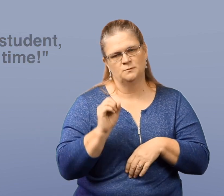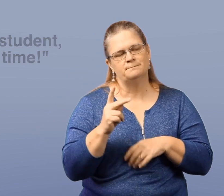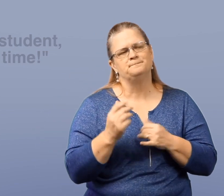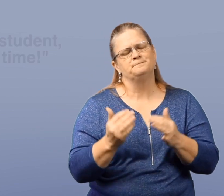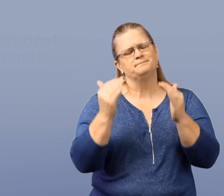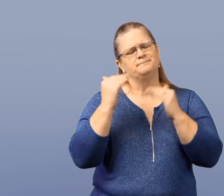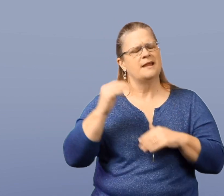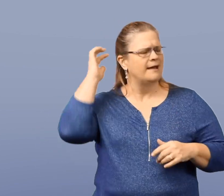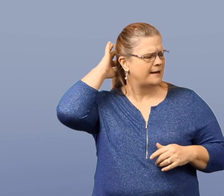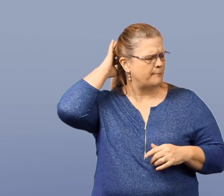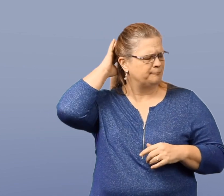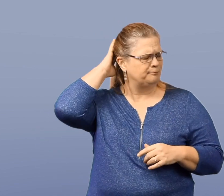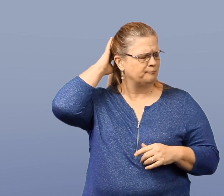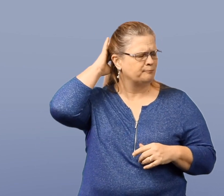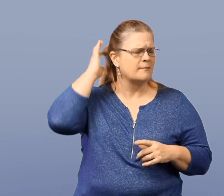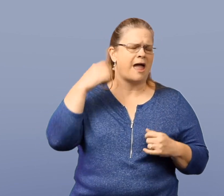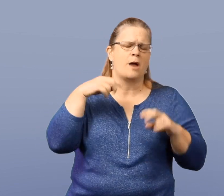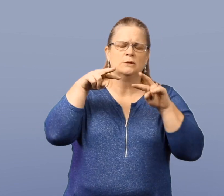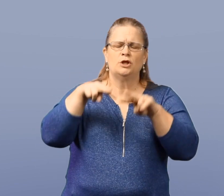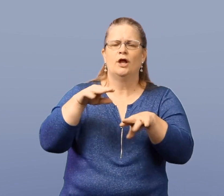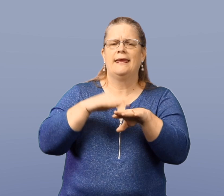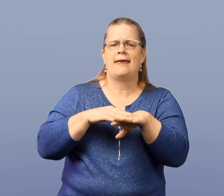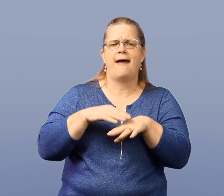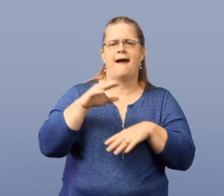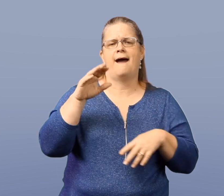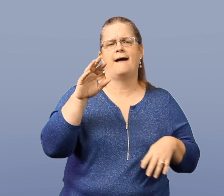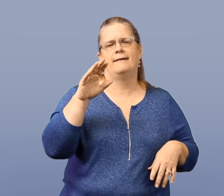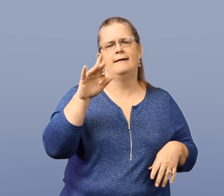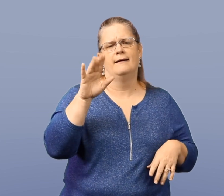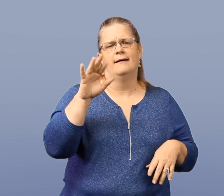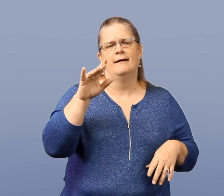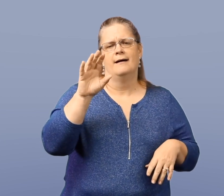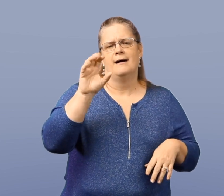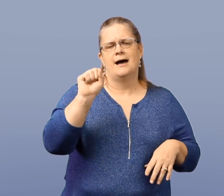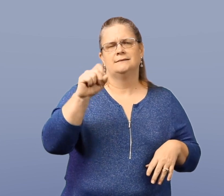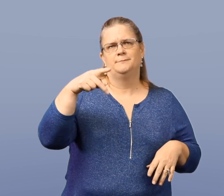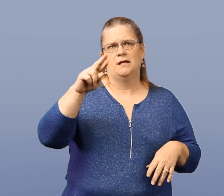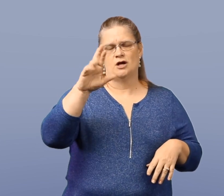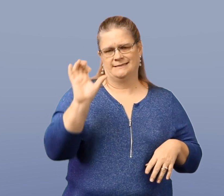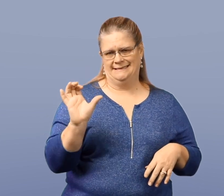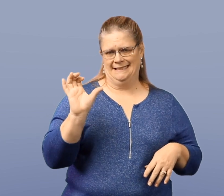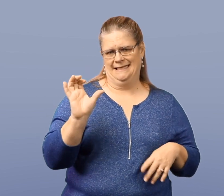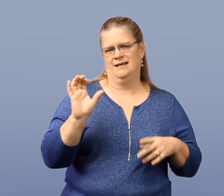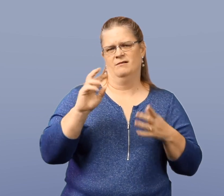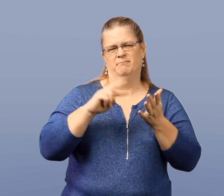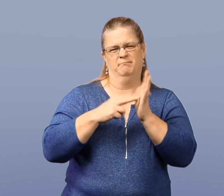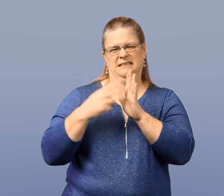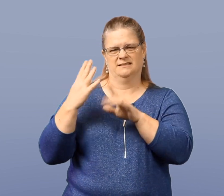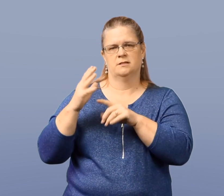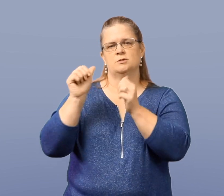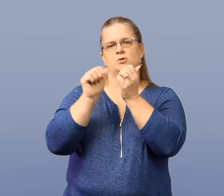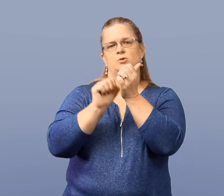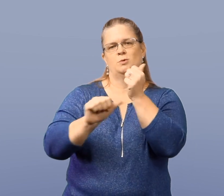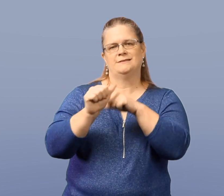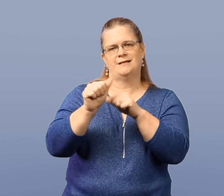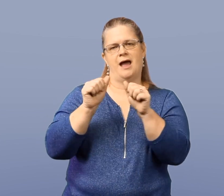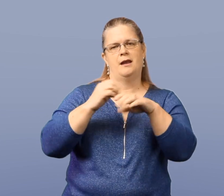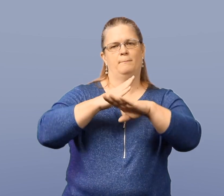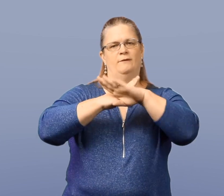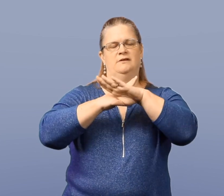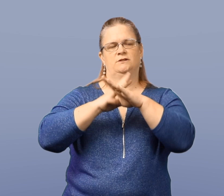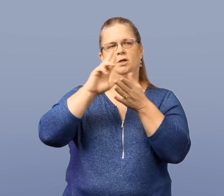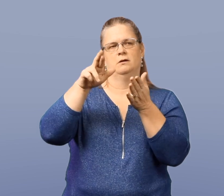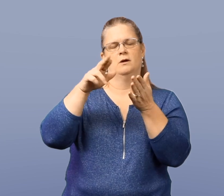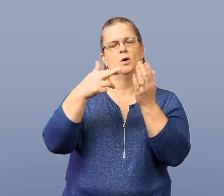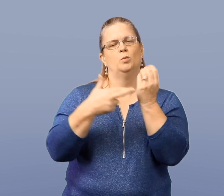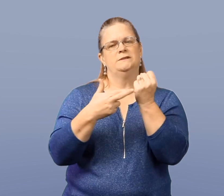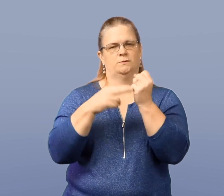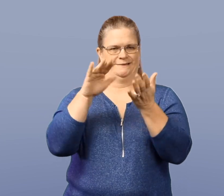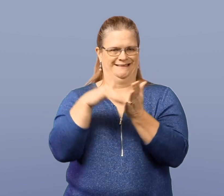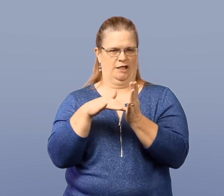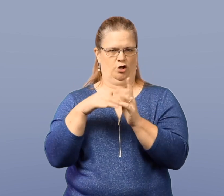I was looking at the website for the SPRC or, the Suicide Prevention Resource Center.